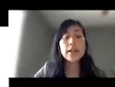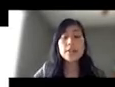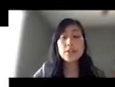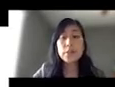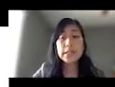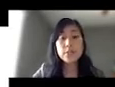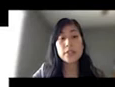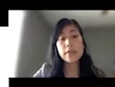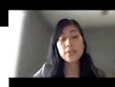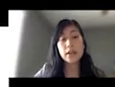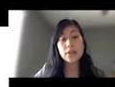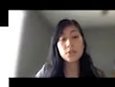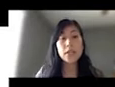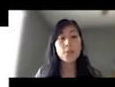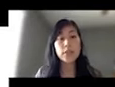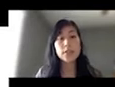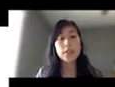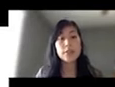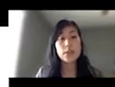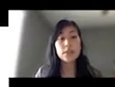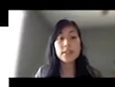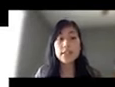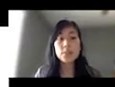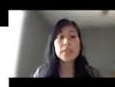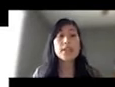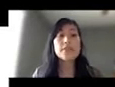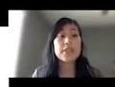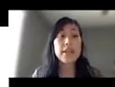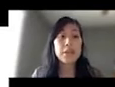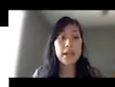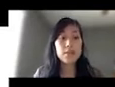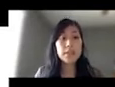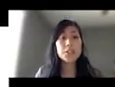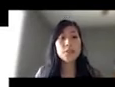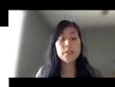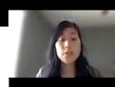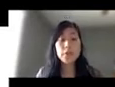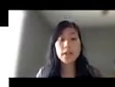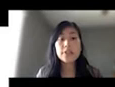And in the US, it was found that full time workers devote 60% of their day on average to personal cares.